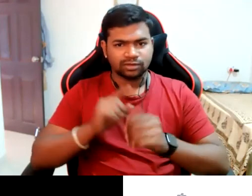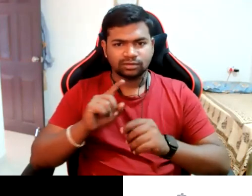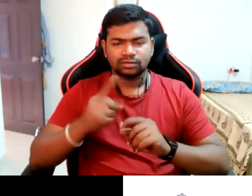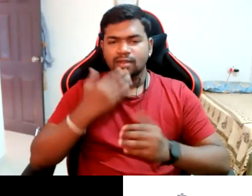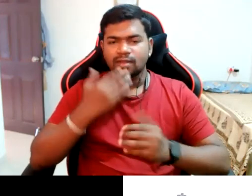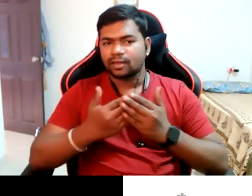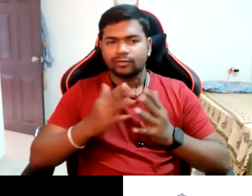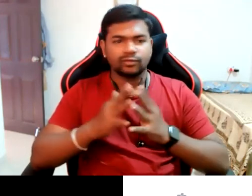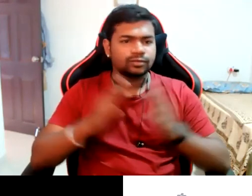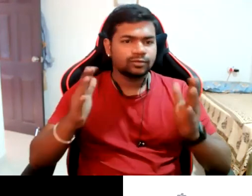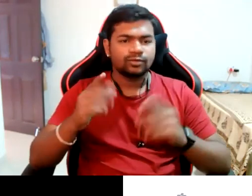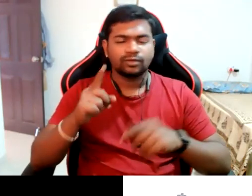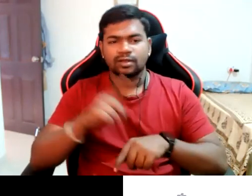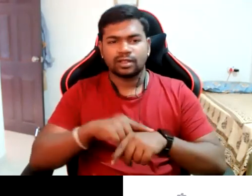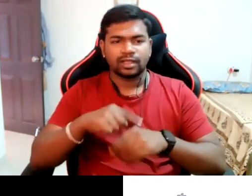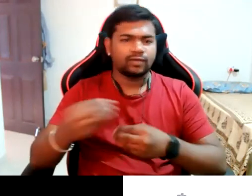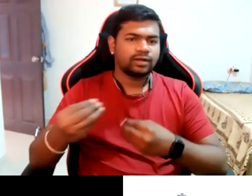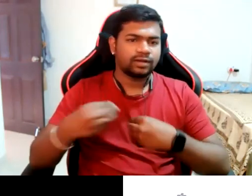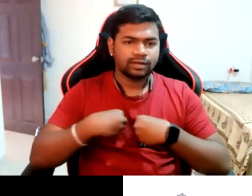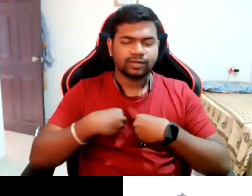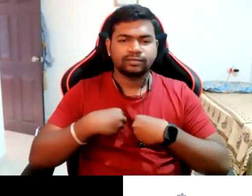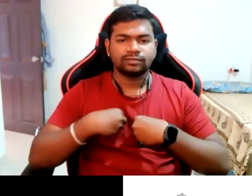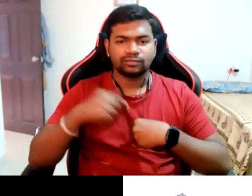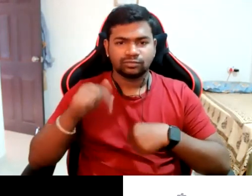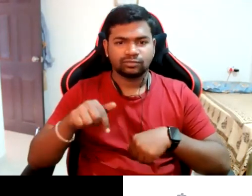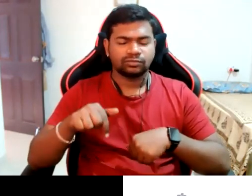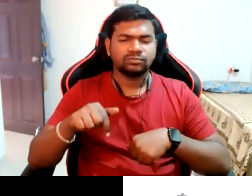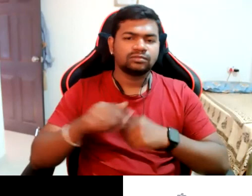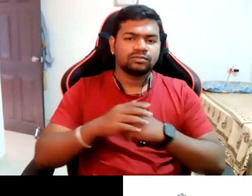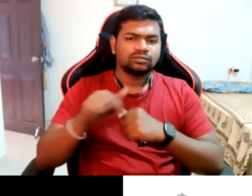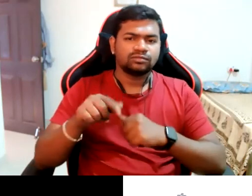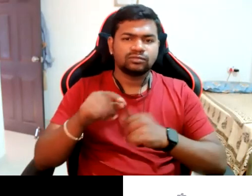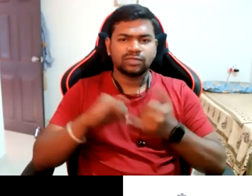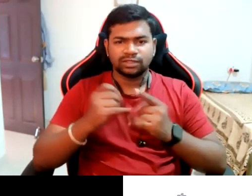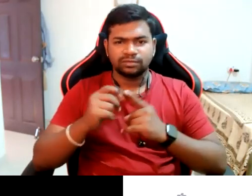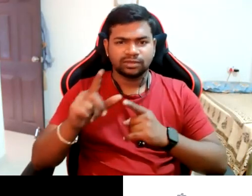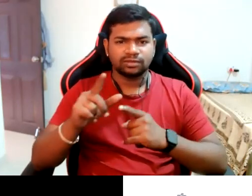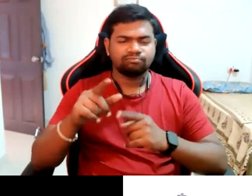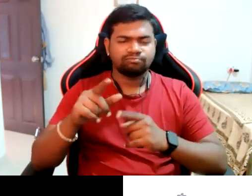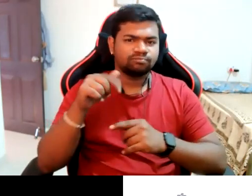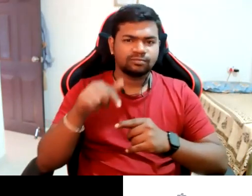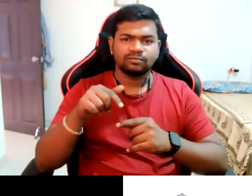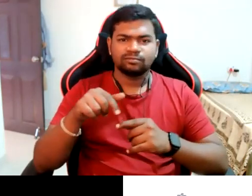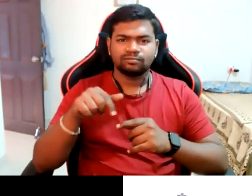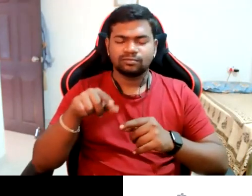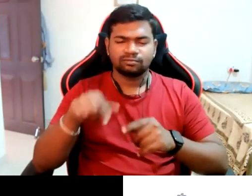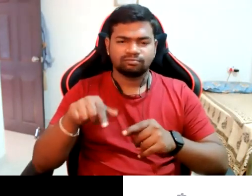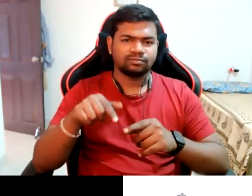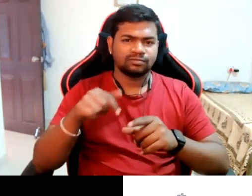out the time and I know that today was a special occasion for you and still you considered my request